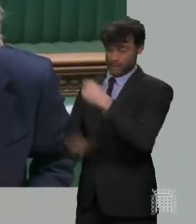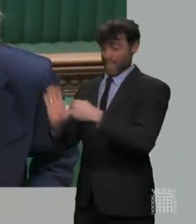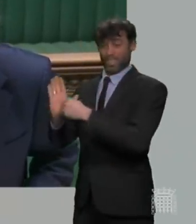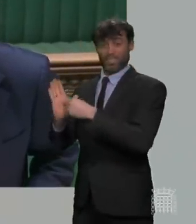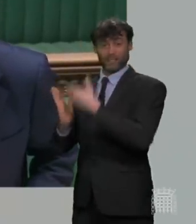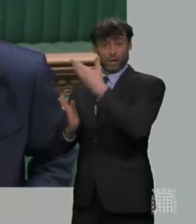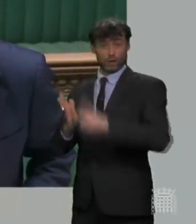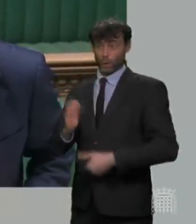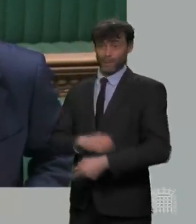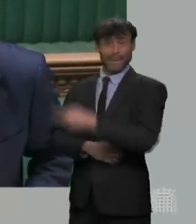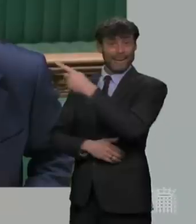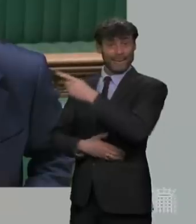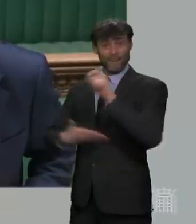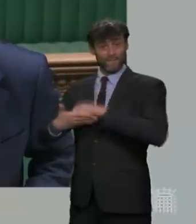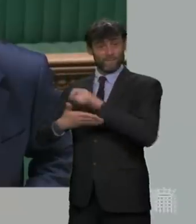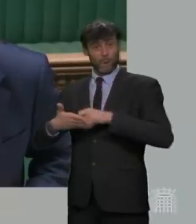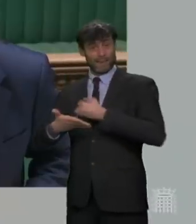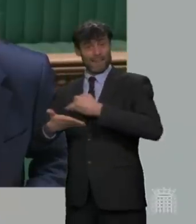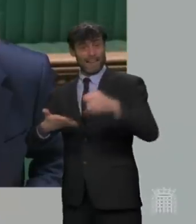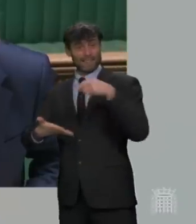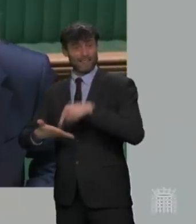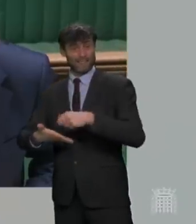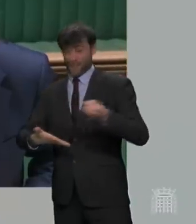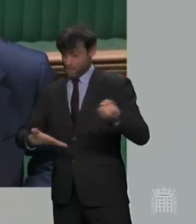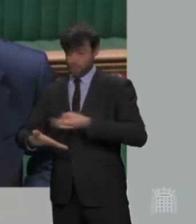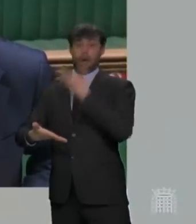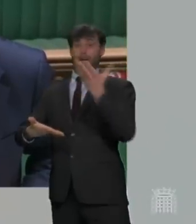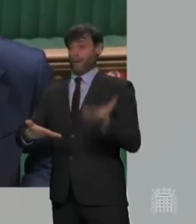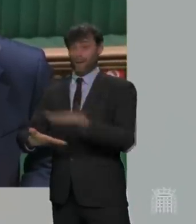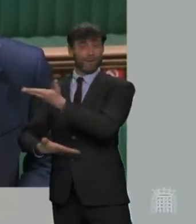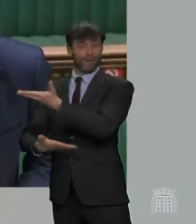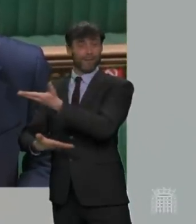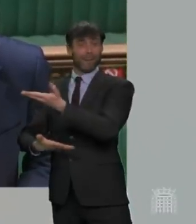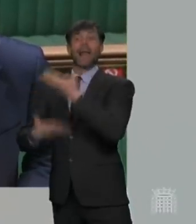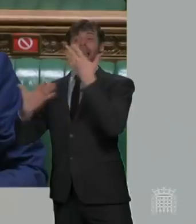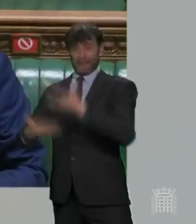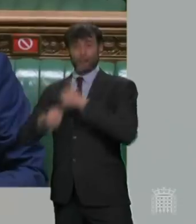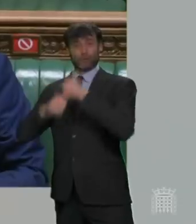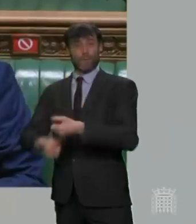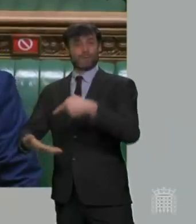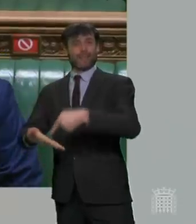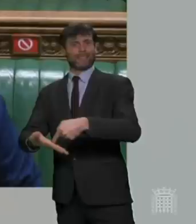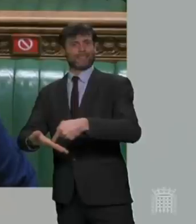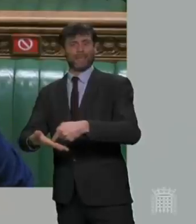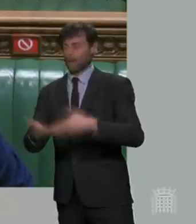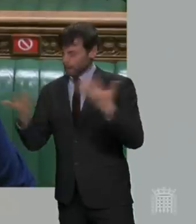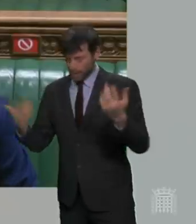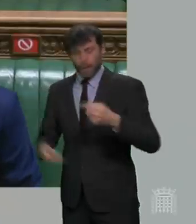just crowns the absurdity of his point. Under this Government we have massively increased funding